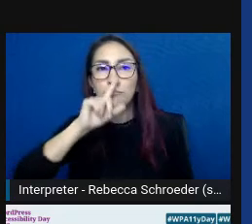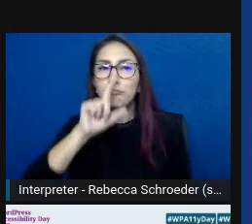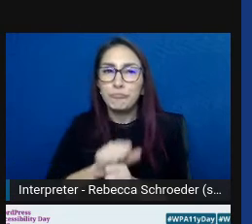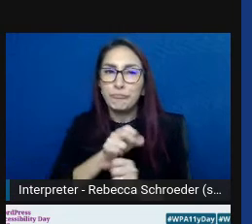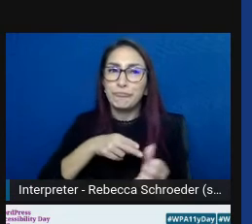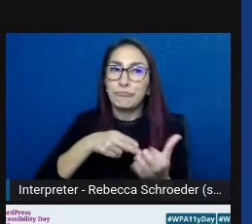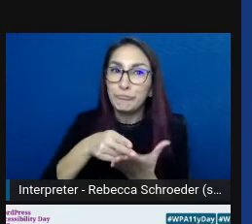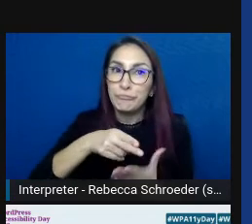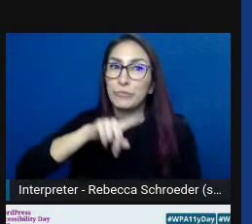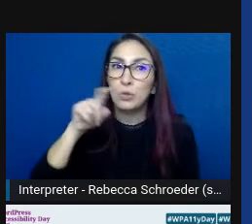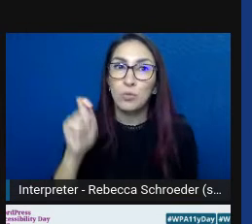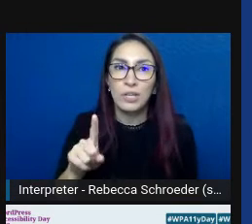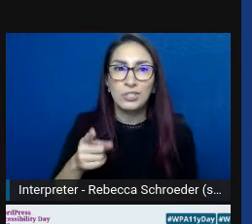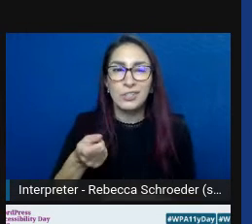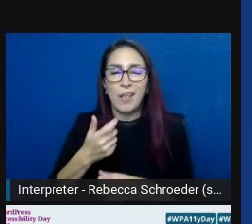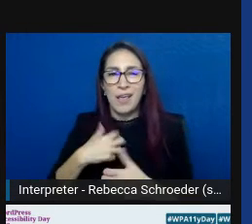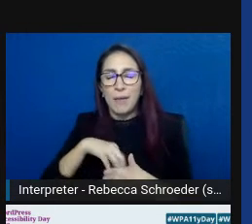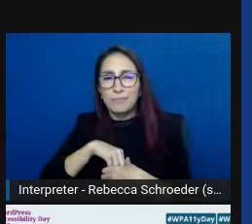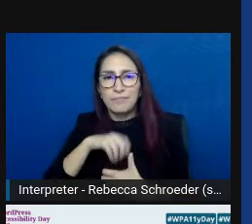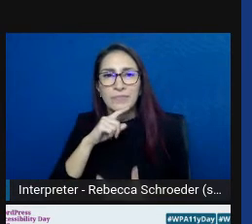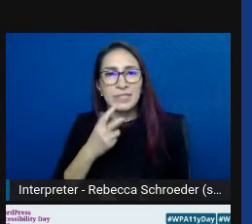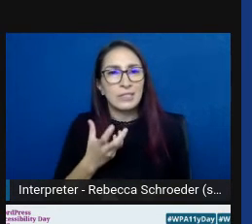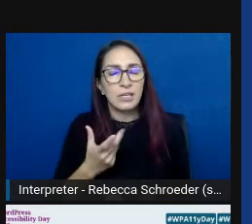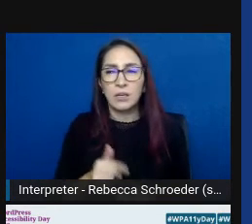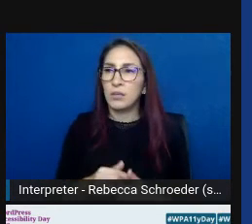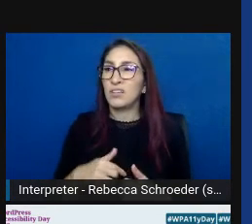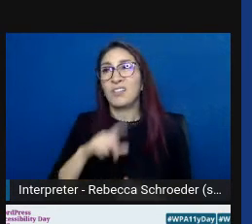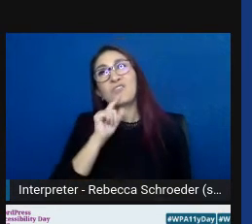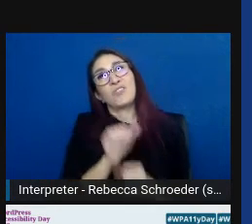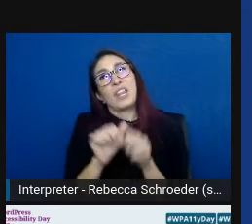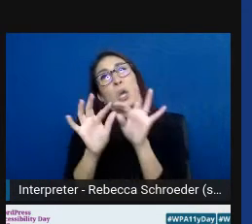"Is it worth for us to spend time and resources on accessibility?"